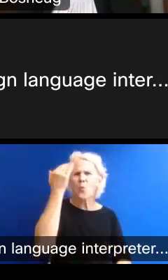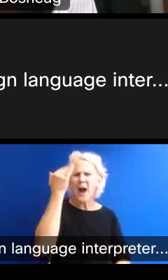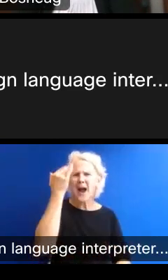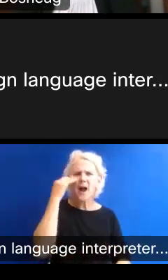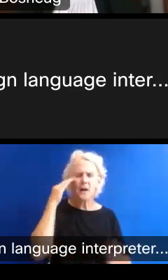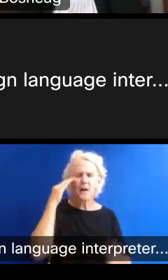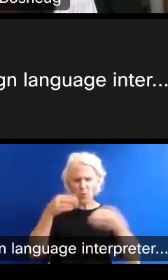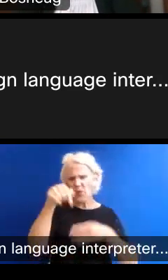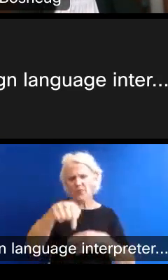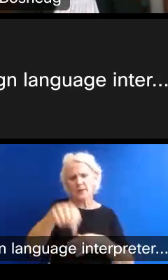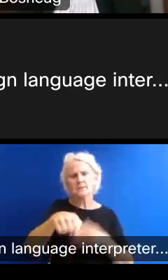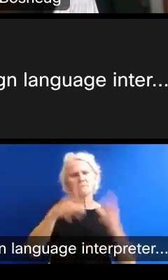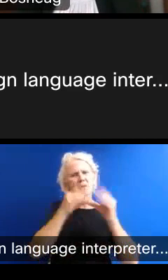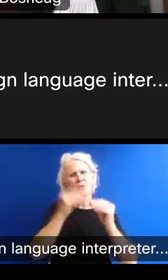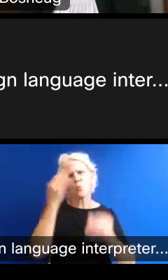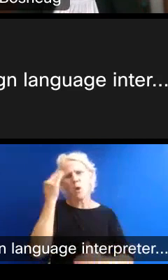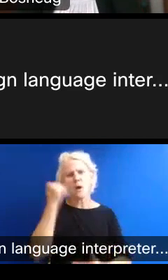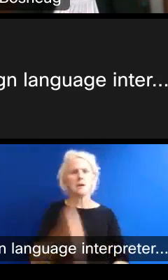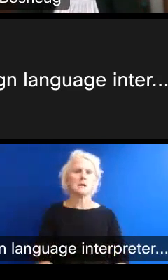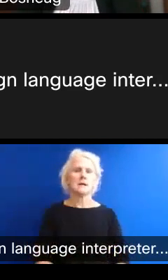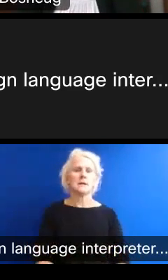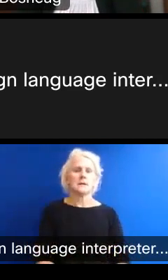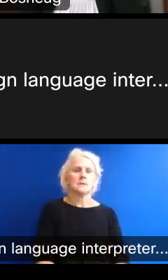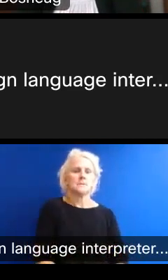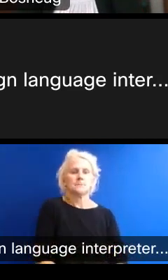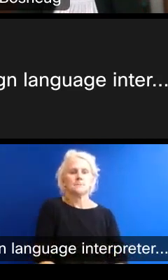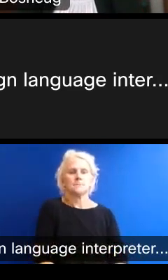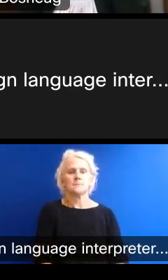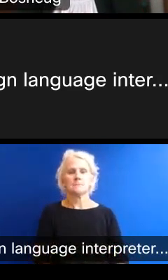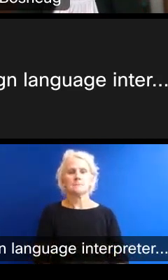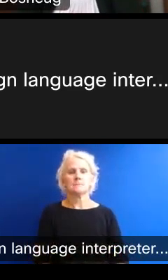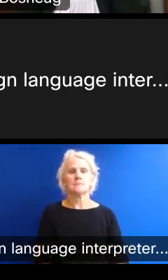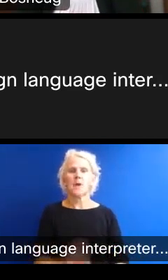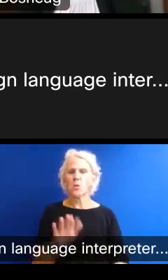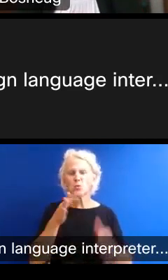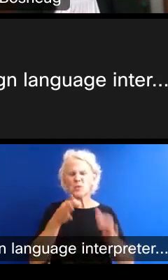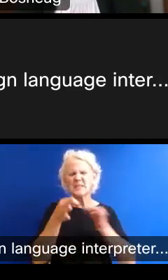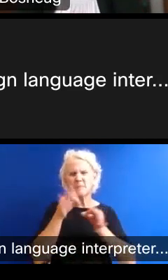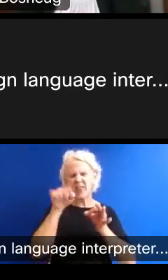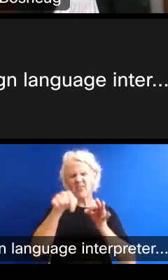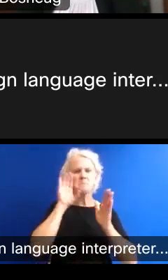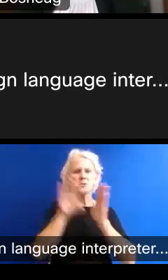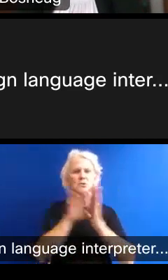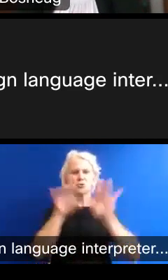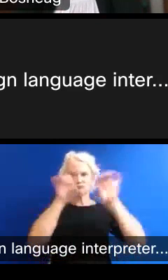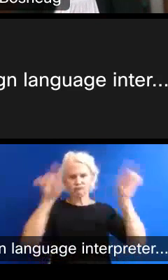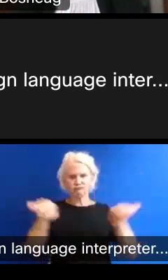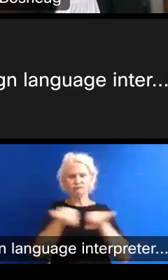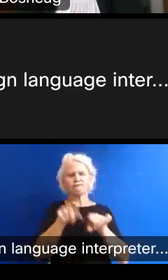this webinar. So, first I'm going to explain a visual. Sometimes it feels like case managers